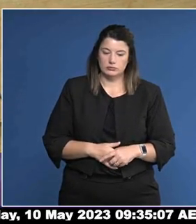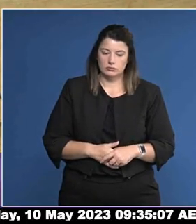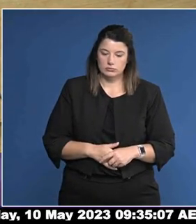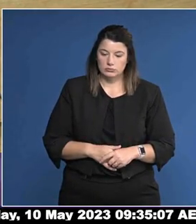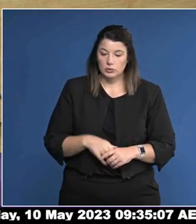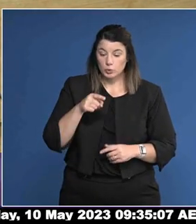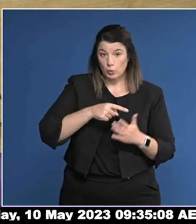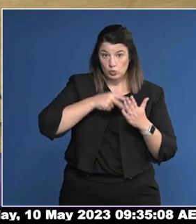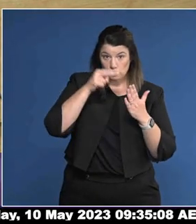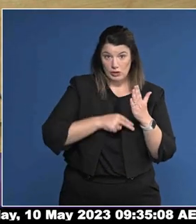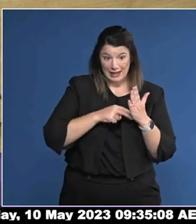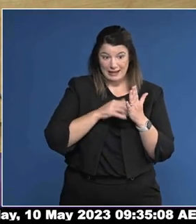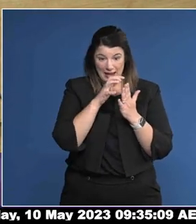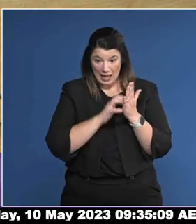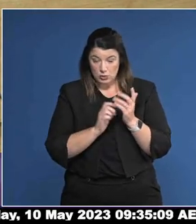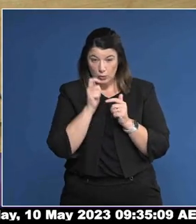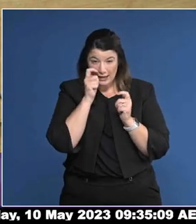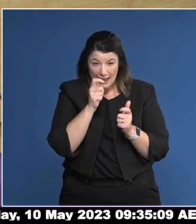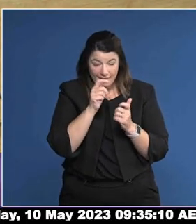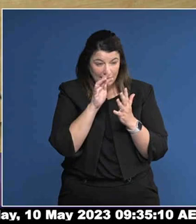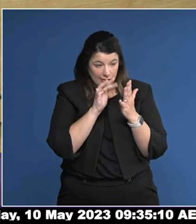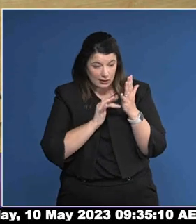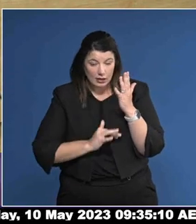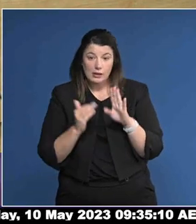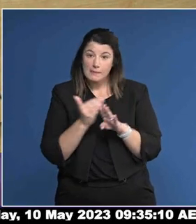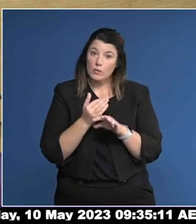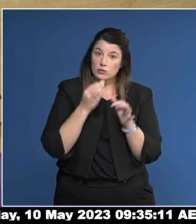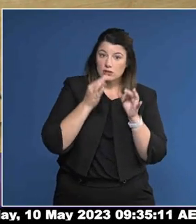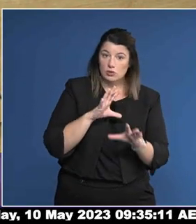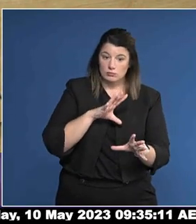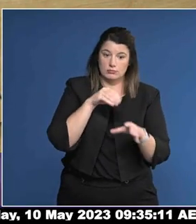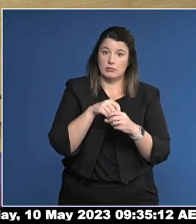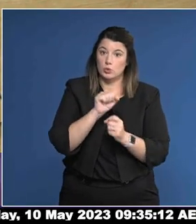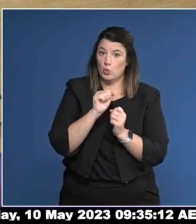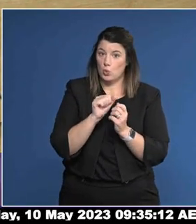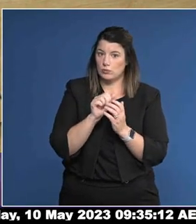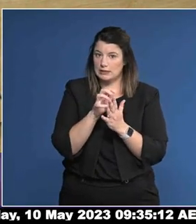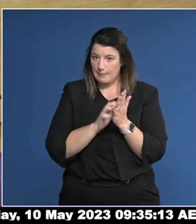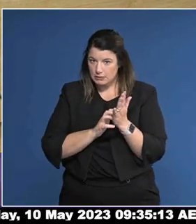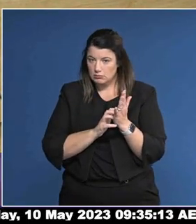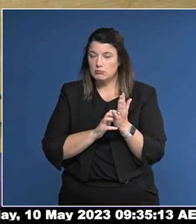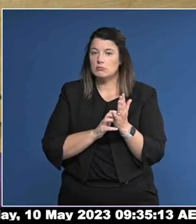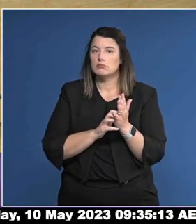article carefully before deciding to include it in your statement and also to extract that